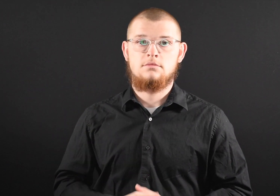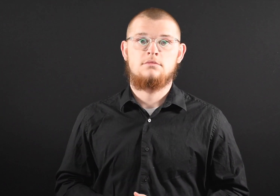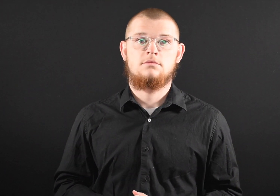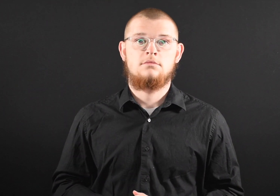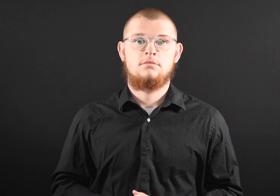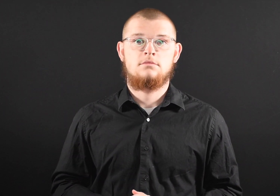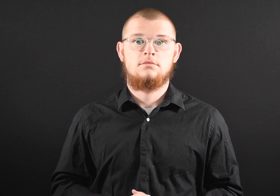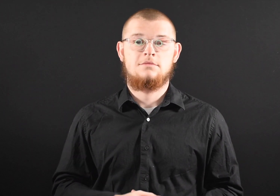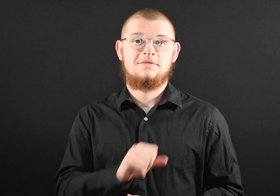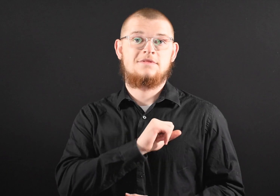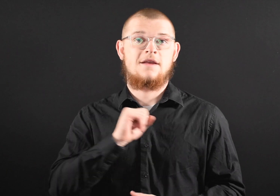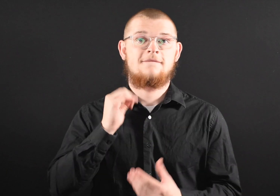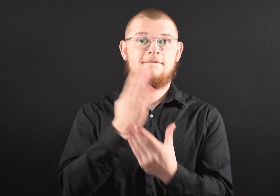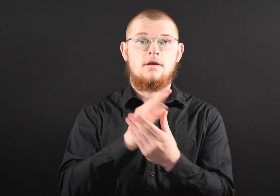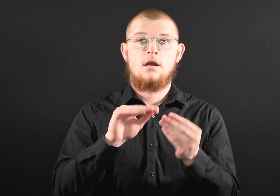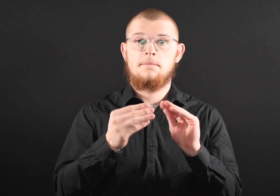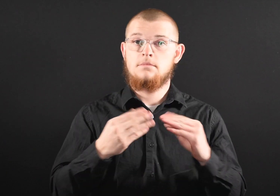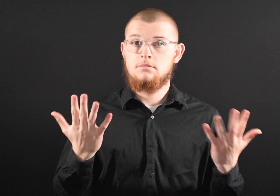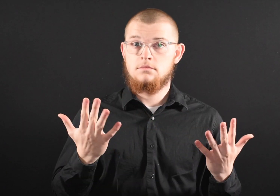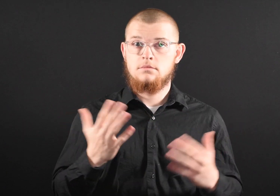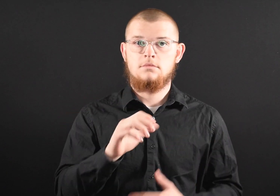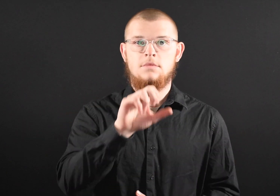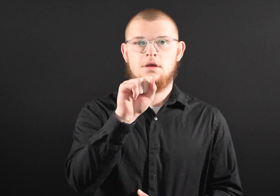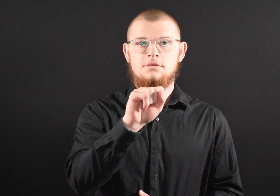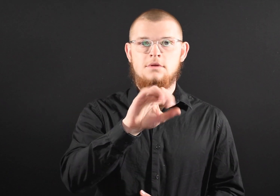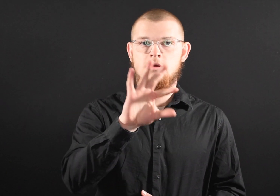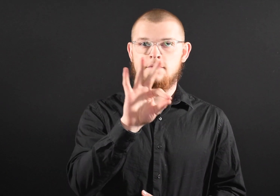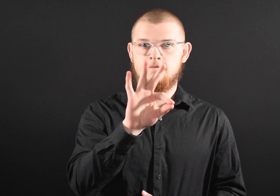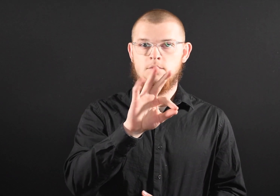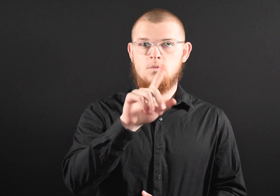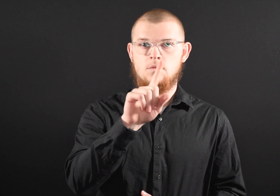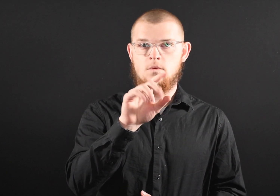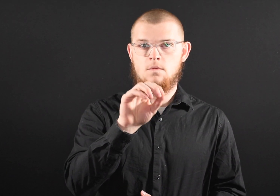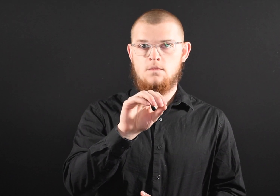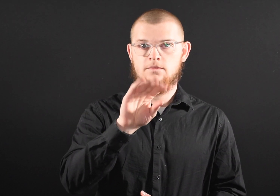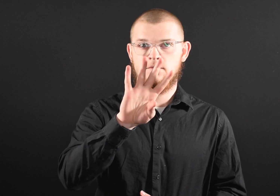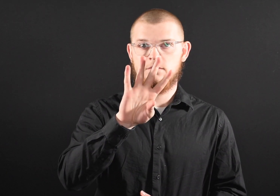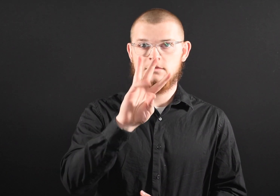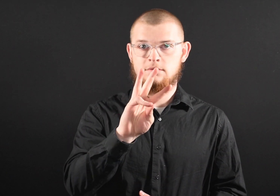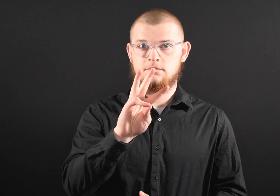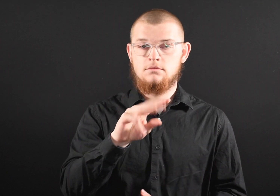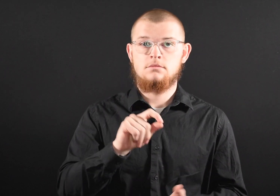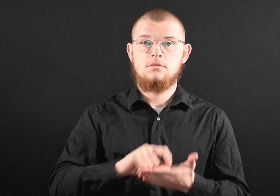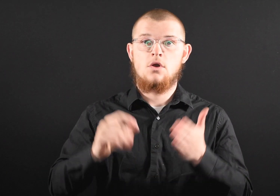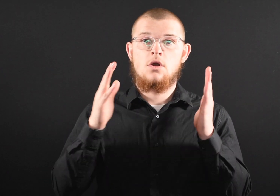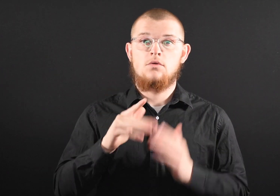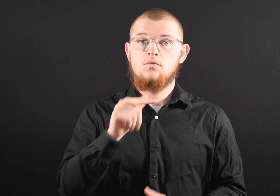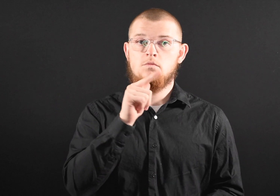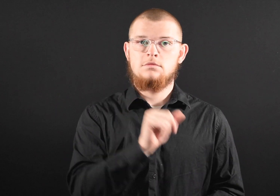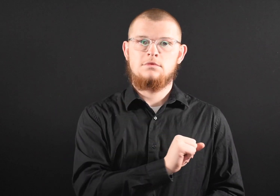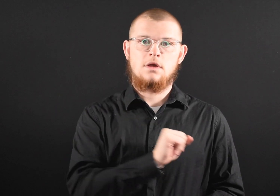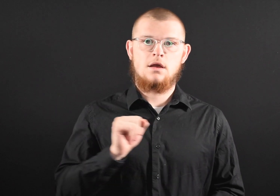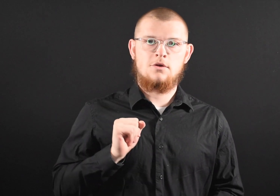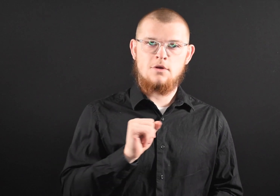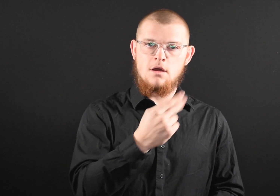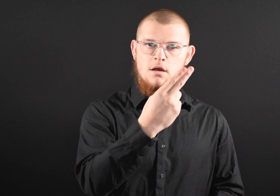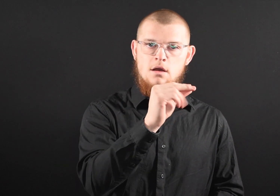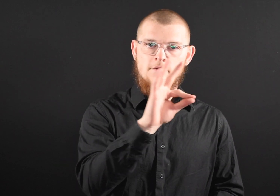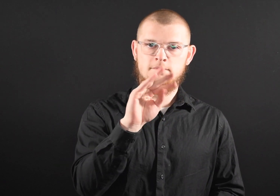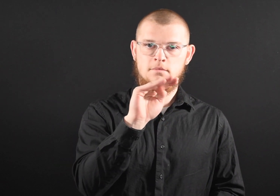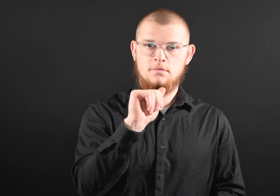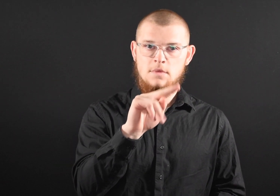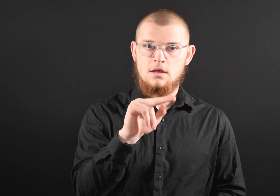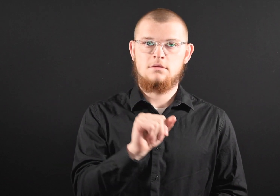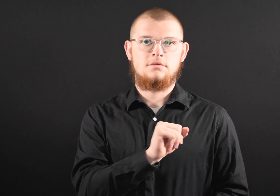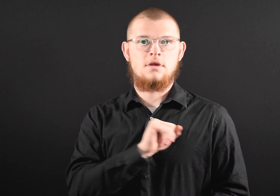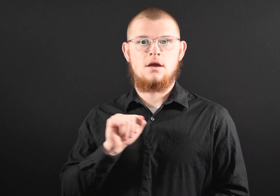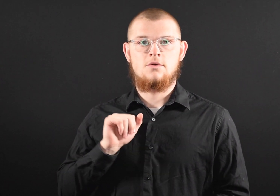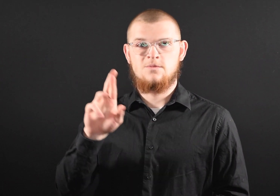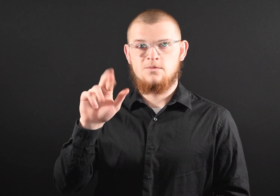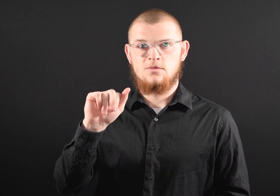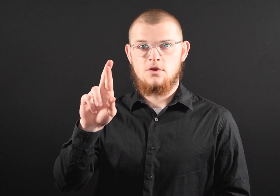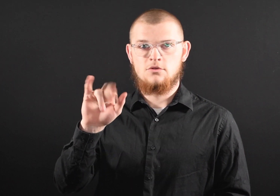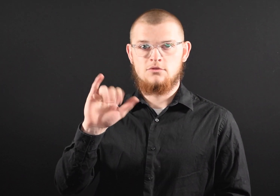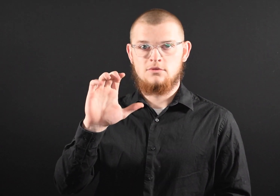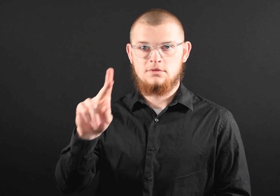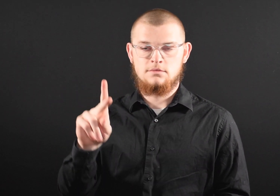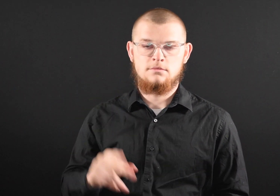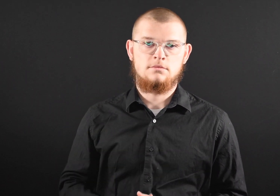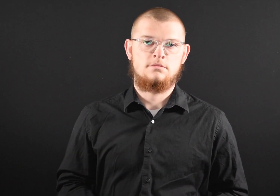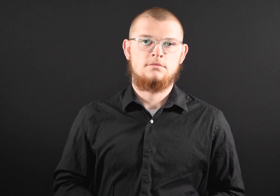The Senate File number is SF1046 and the authors are Senator Hoffman and Senator Rarick.